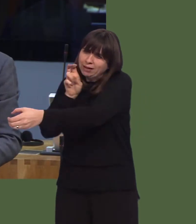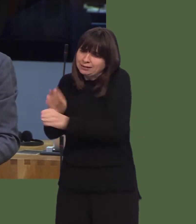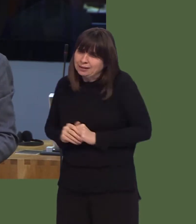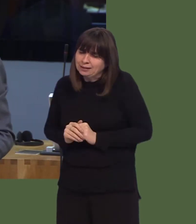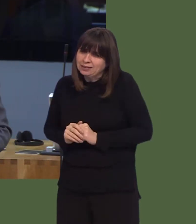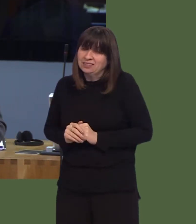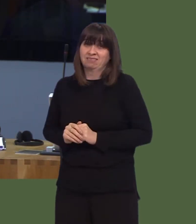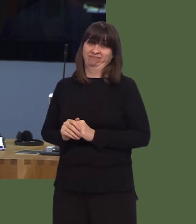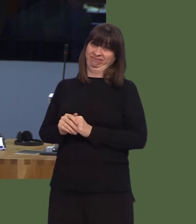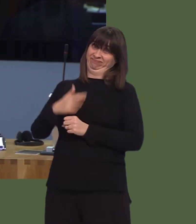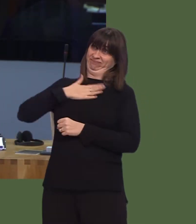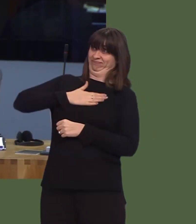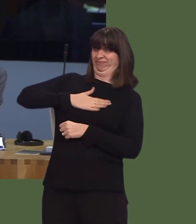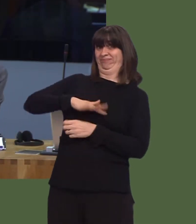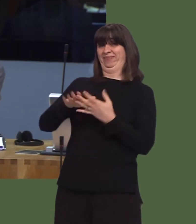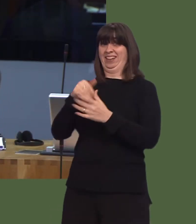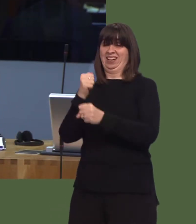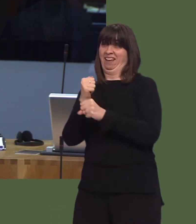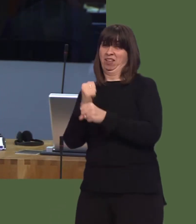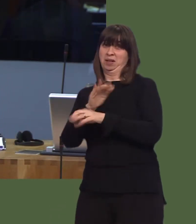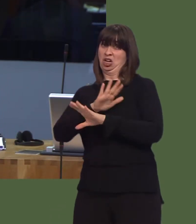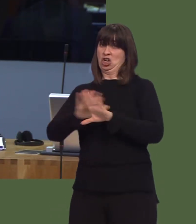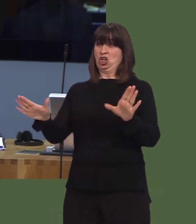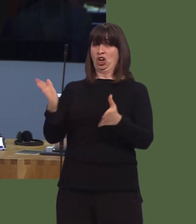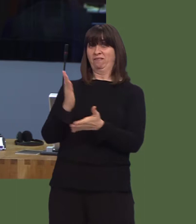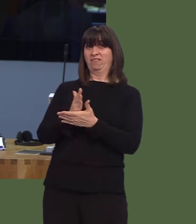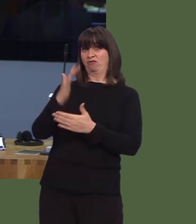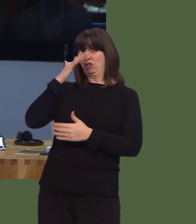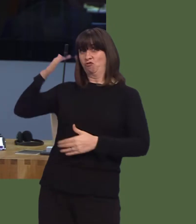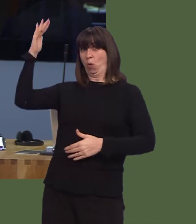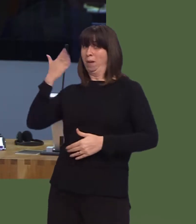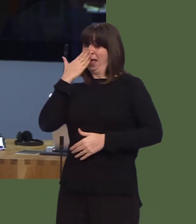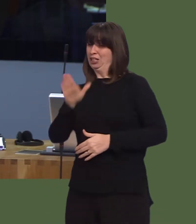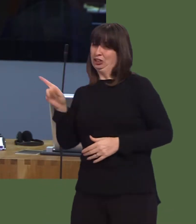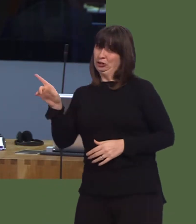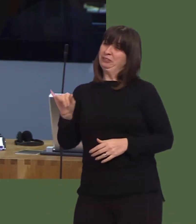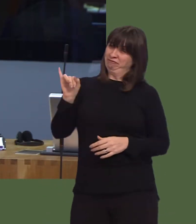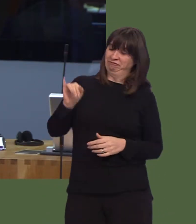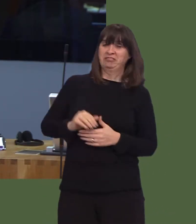the level of maturity of the Welsh Government on this issueóand was going to take their